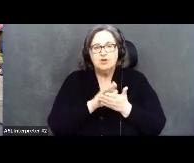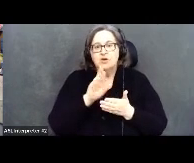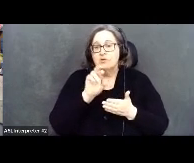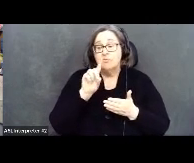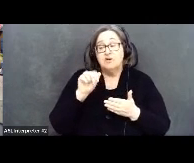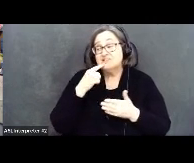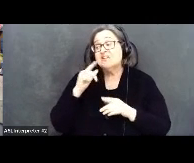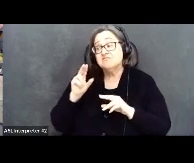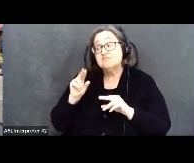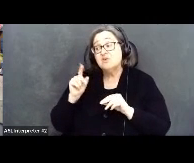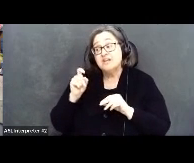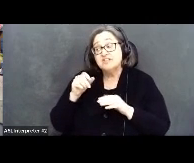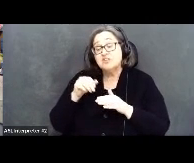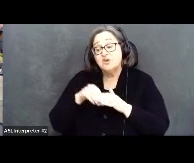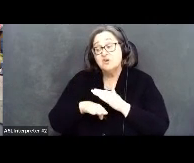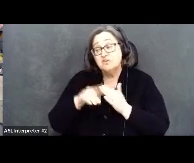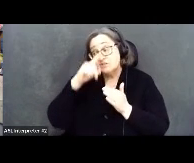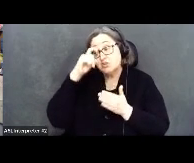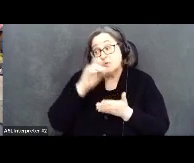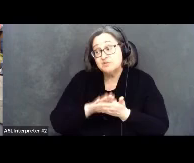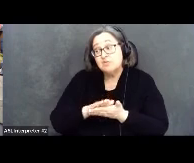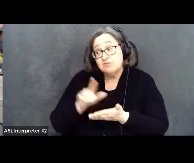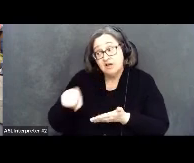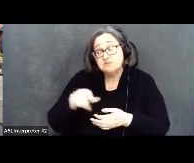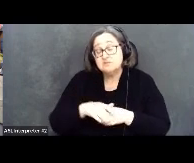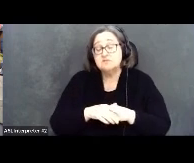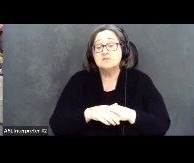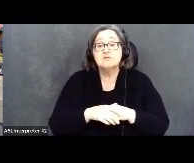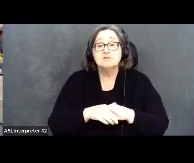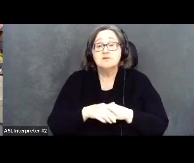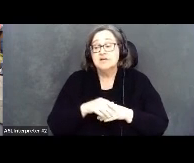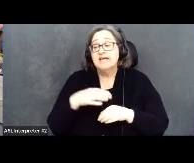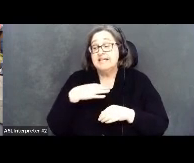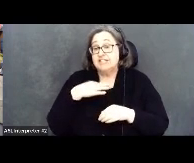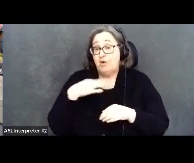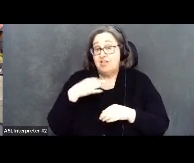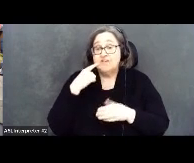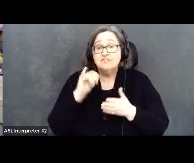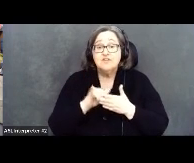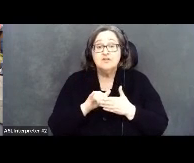He is going to get to some summer school. He qualifies for it through the brain injuries.